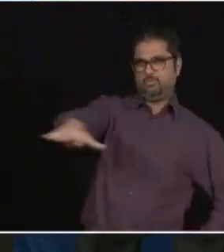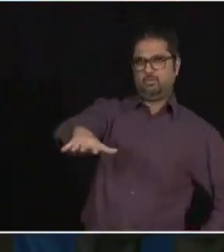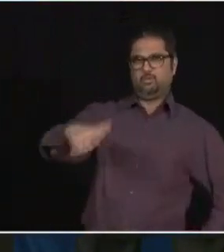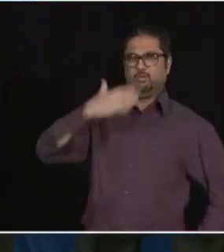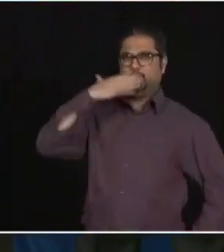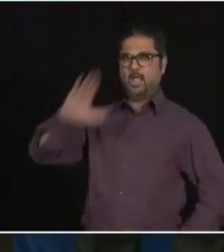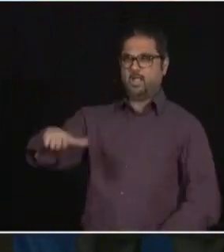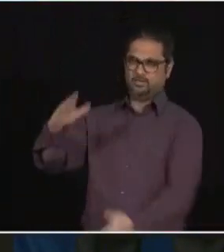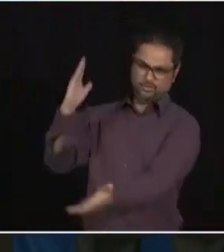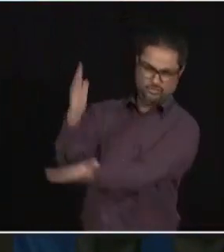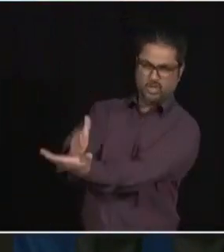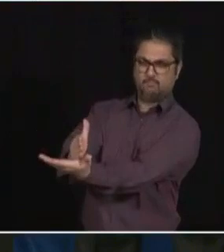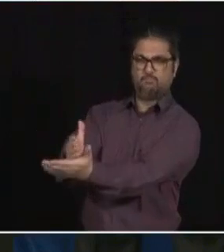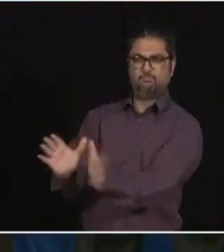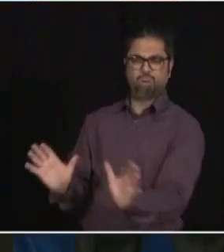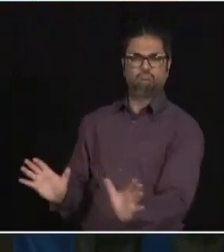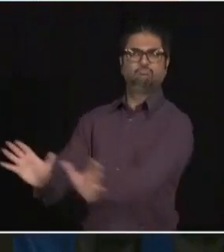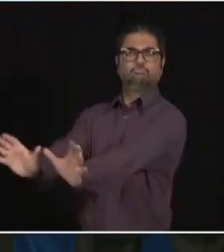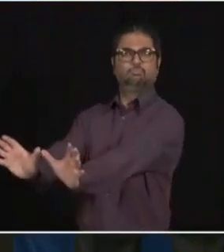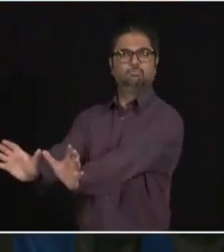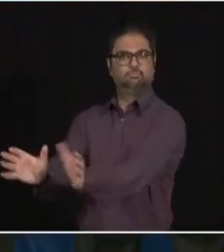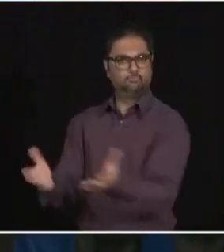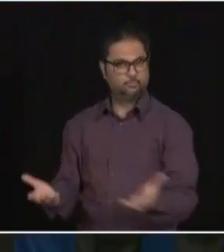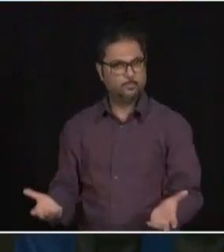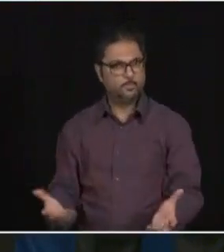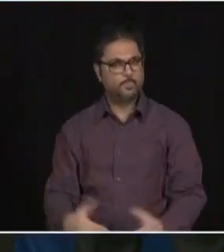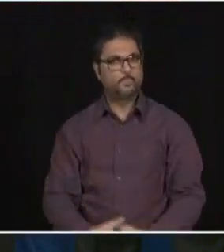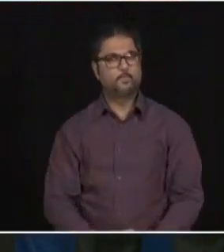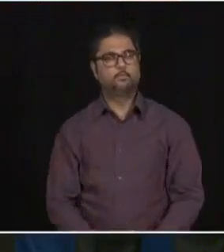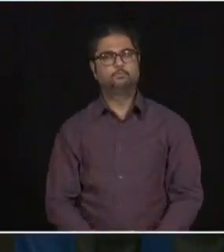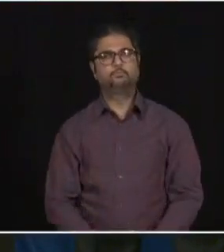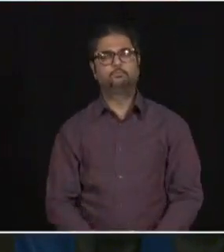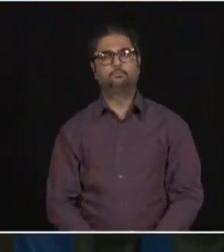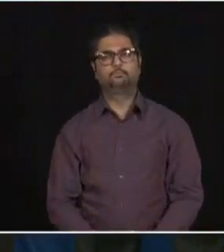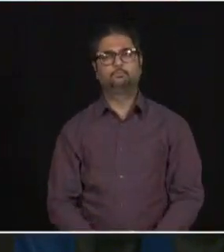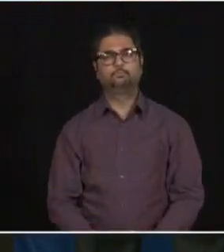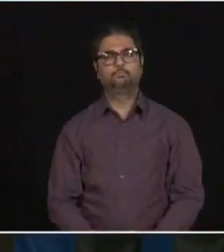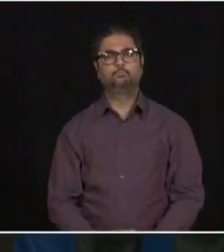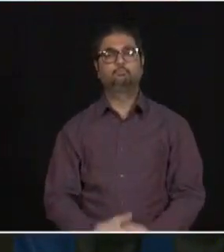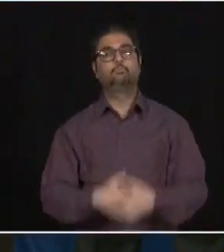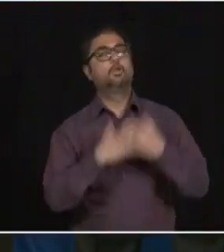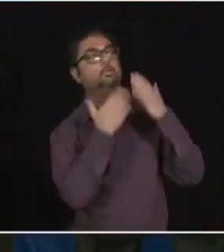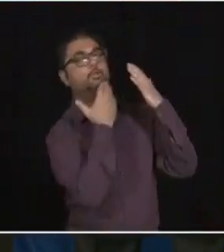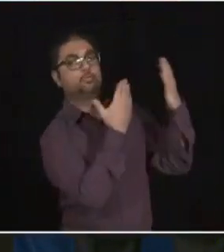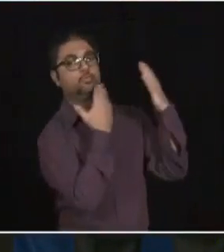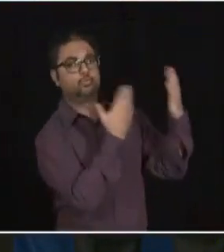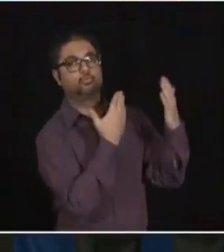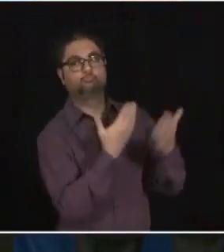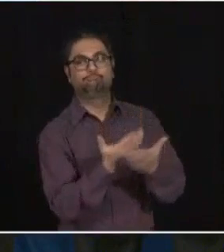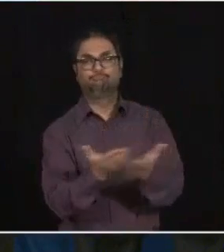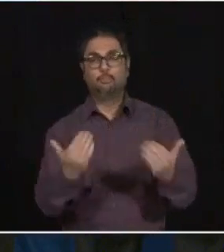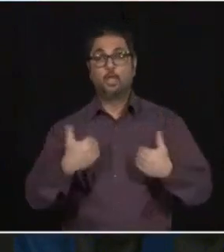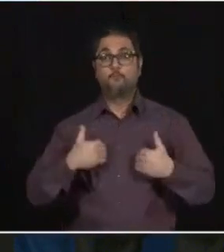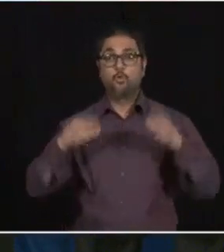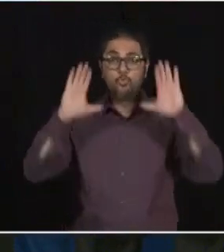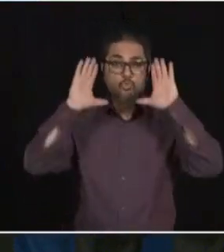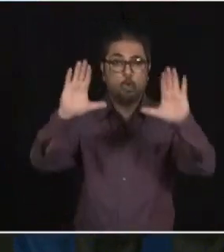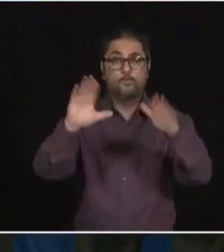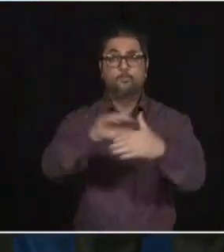Thank you. Thank you so much, everyone. Have a great weekend. Stay safe. Stay healthy.